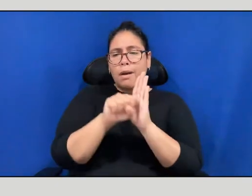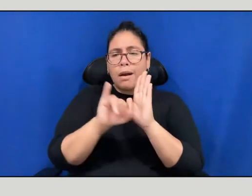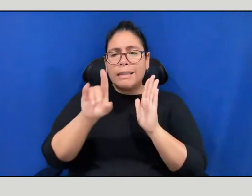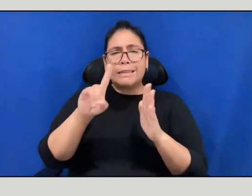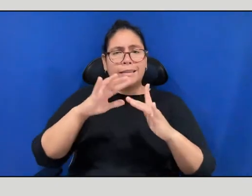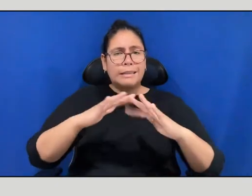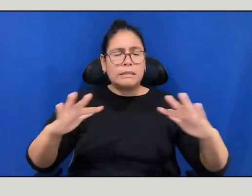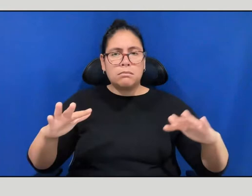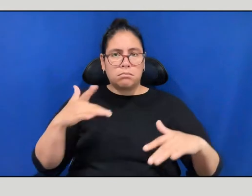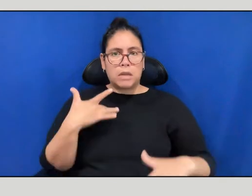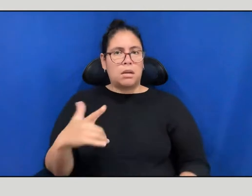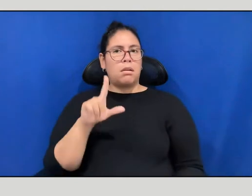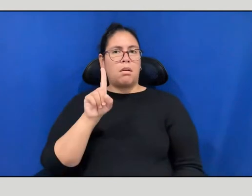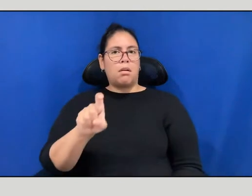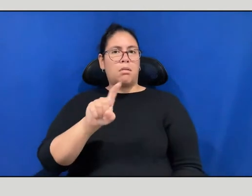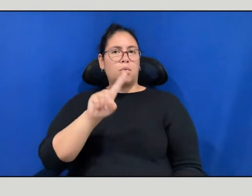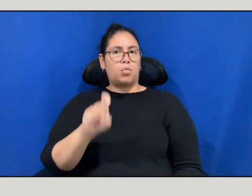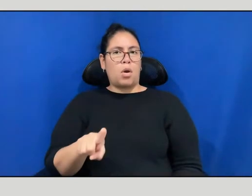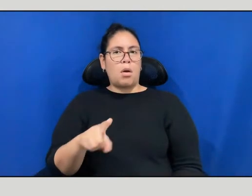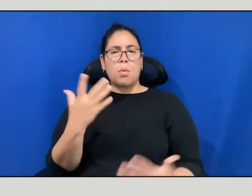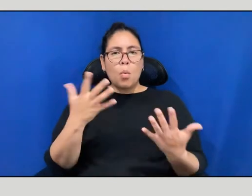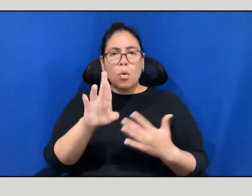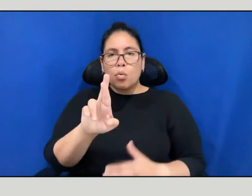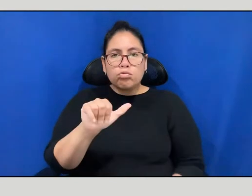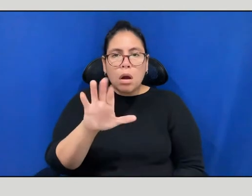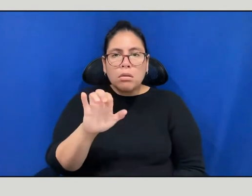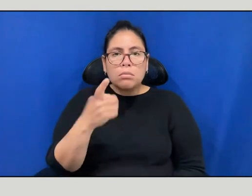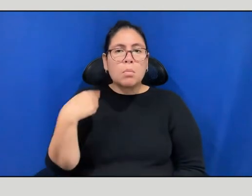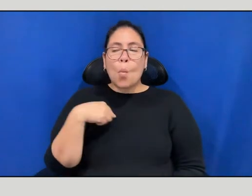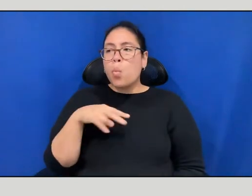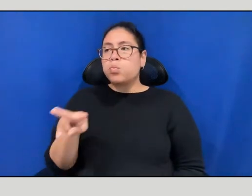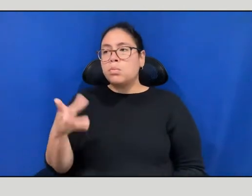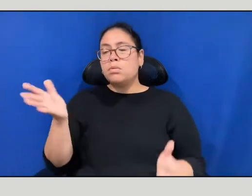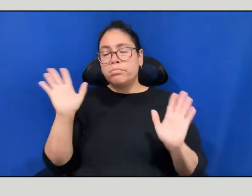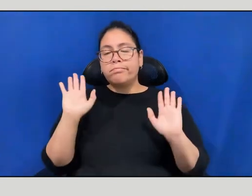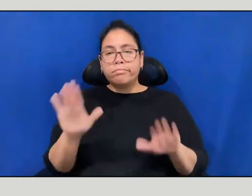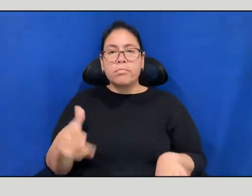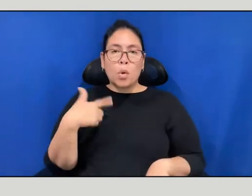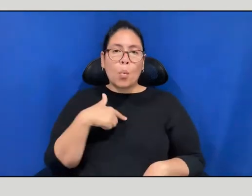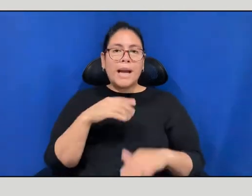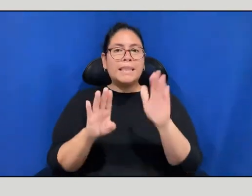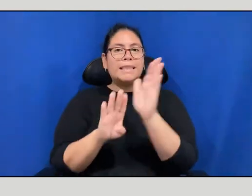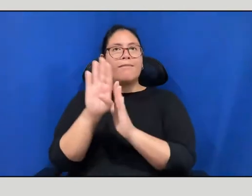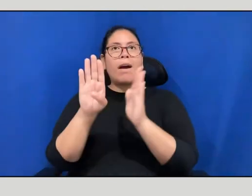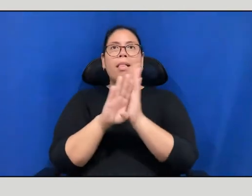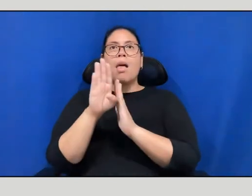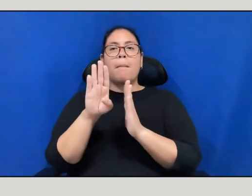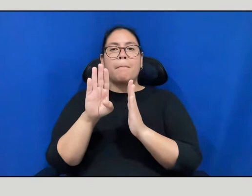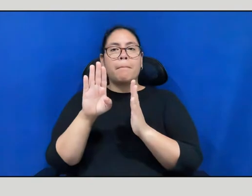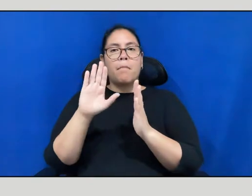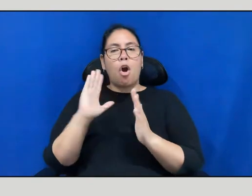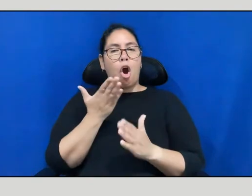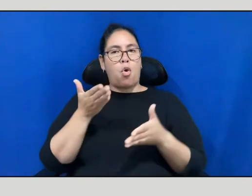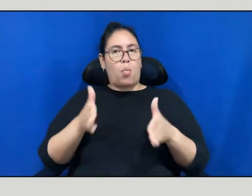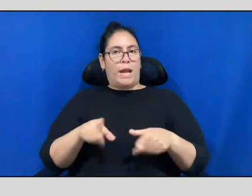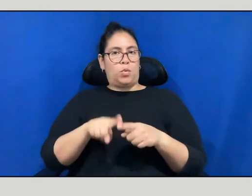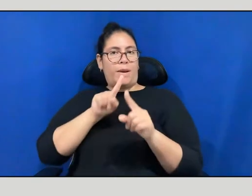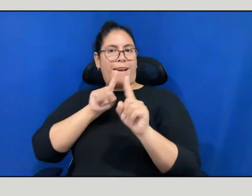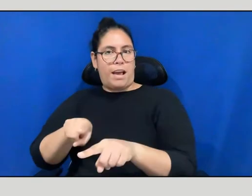and kind of nonsensical, we've developed answers to them, and it's a training that the state has done